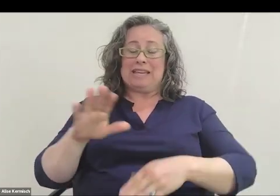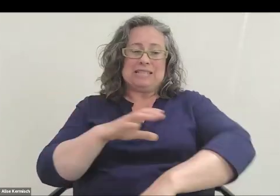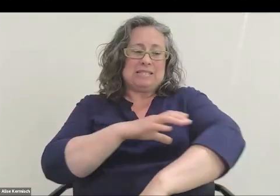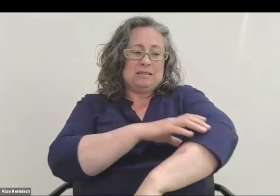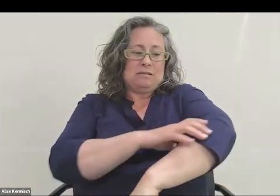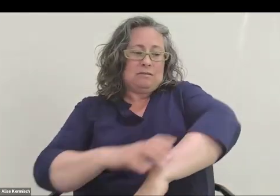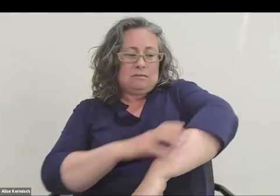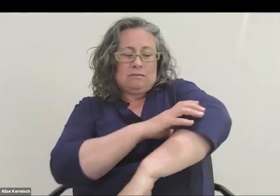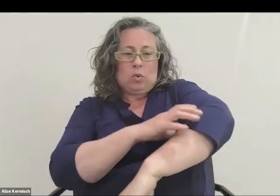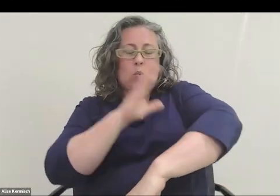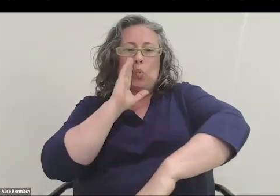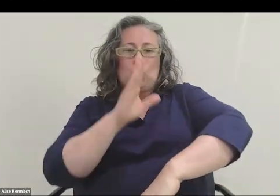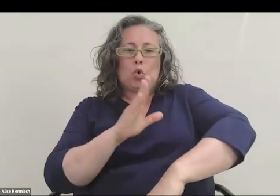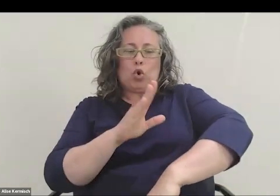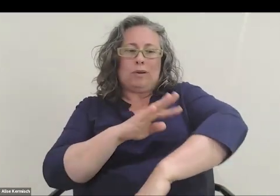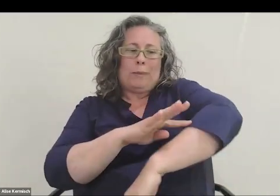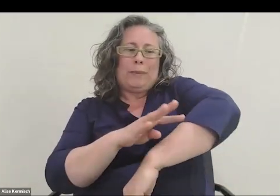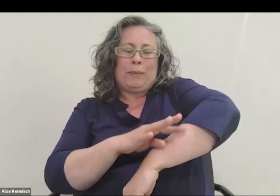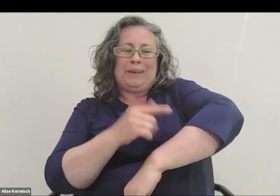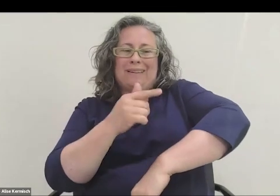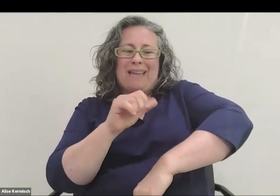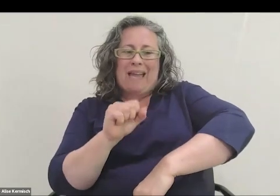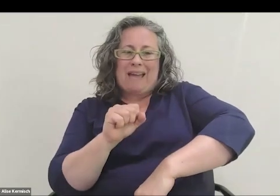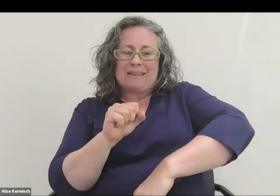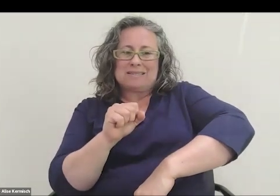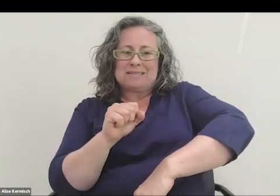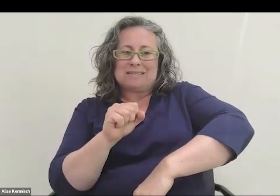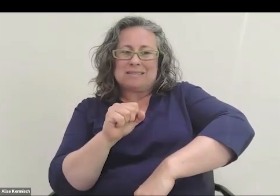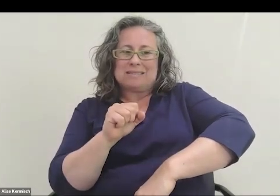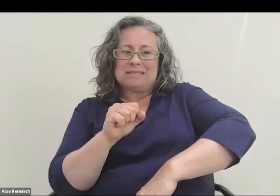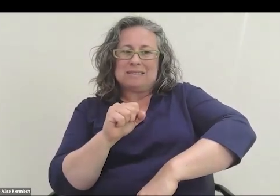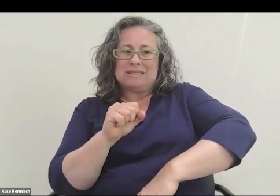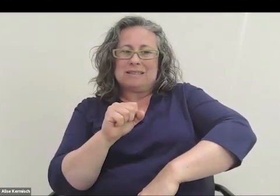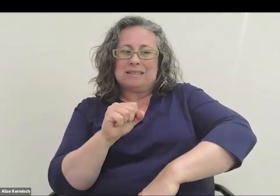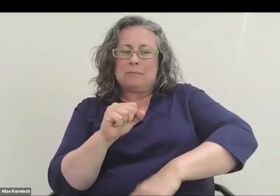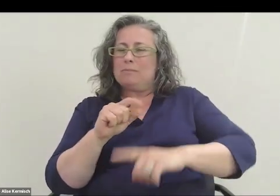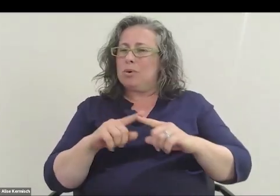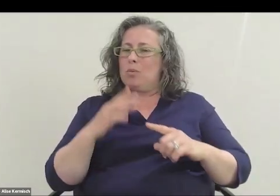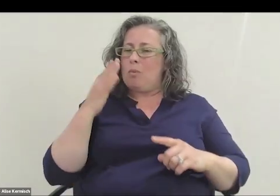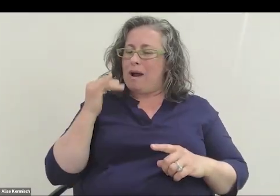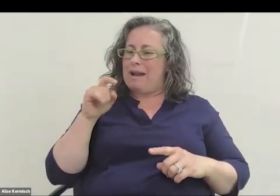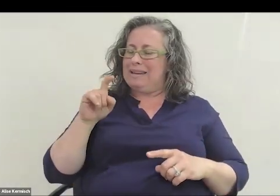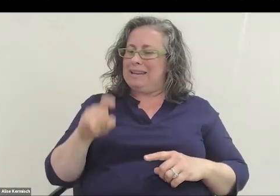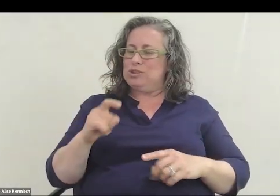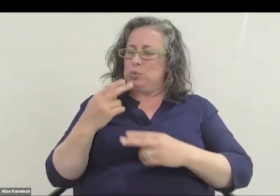that would be poisonous if you're in an enclosed space. Why would he even need to wear it? I have so many questions.